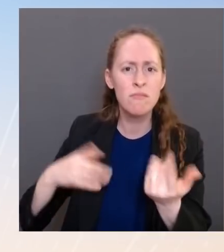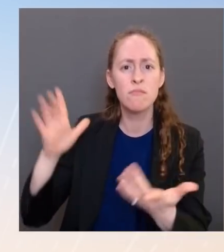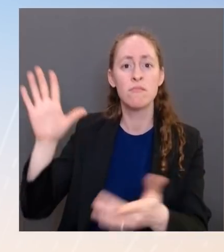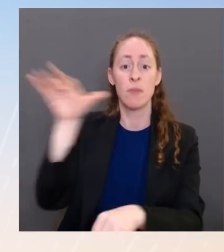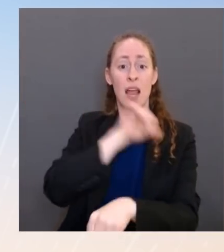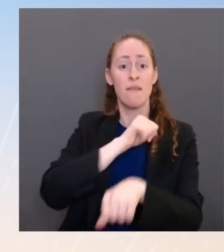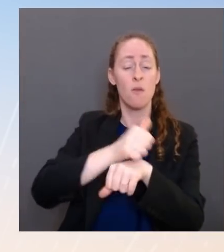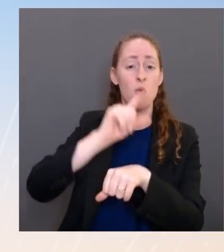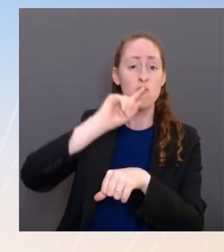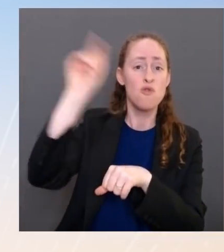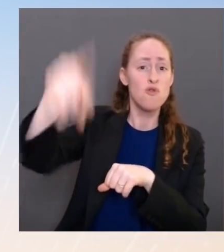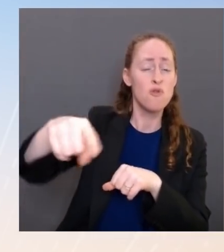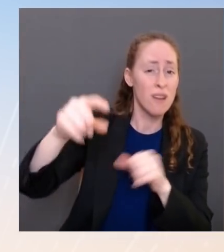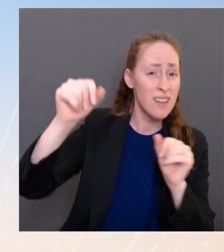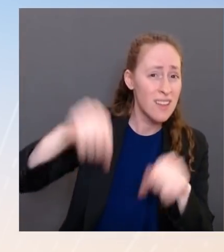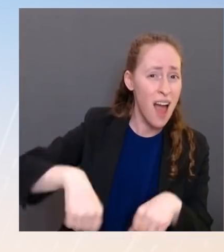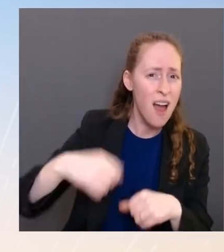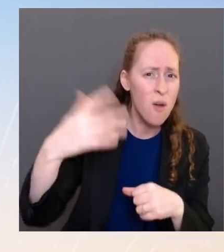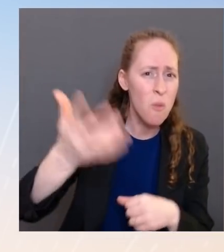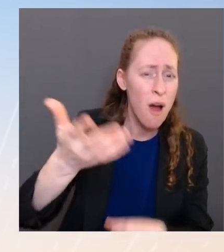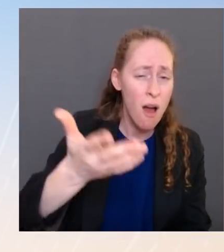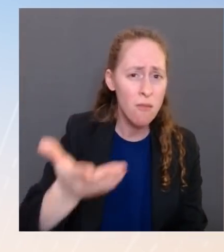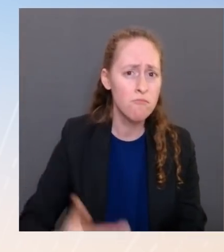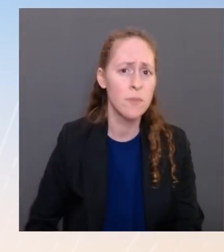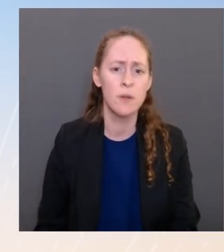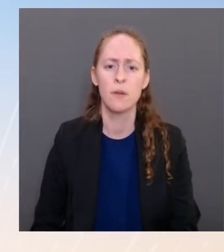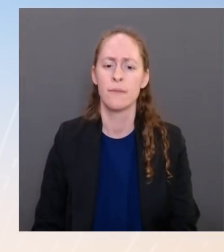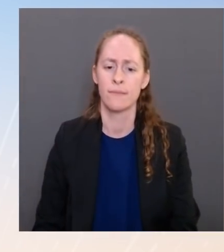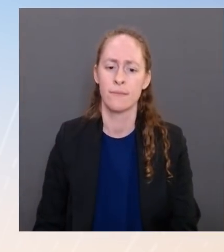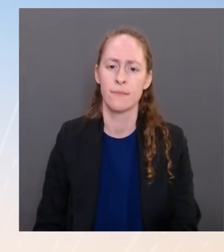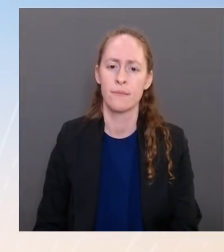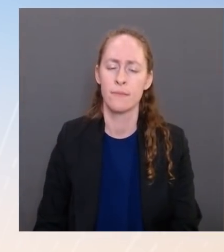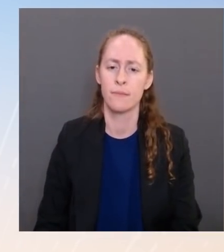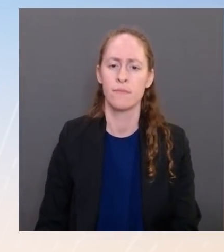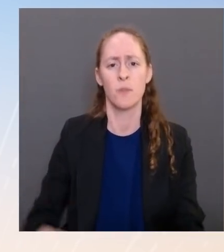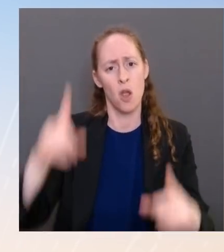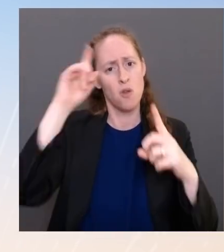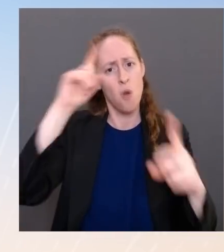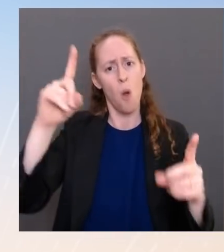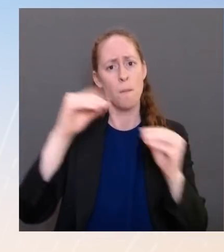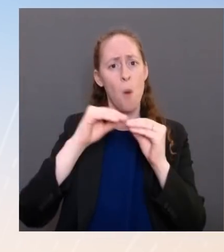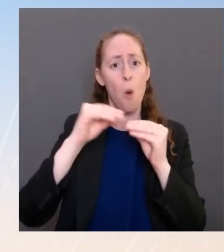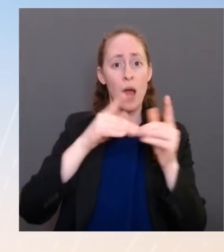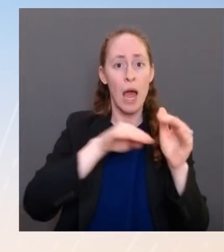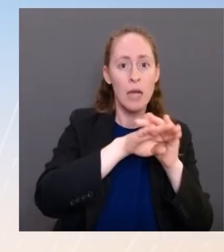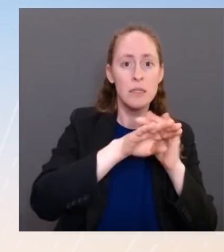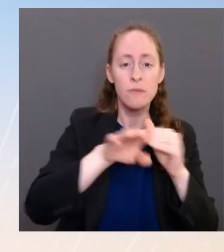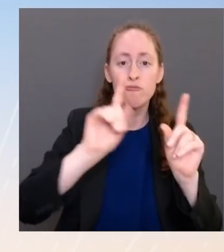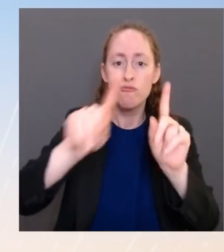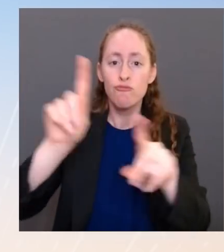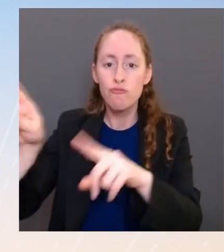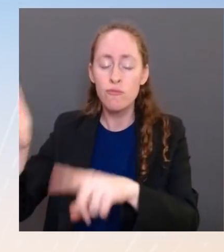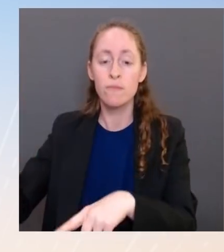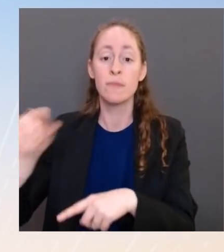so that women who are living in the states, if Roe were to be overturned, would be able to have expanded access and capabilities.